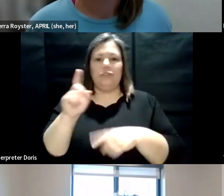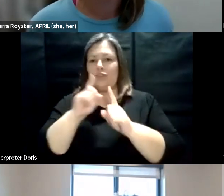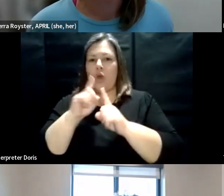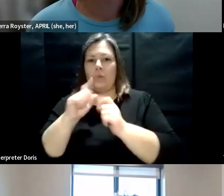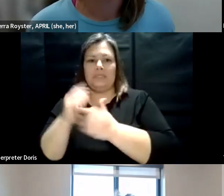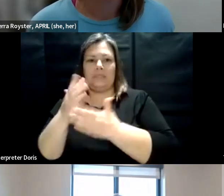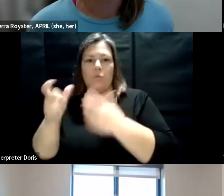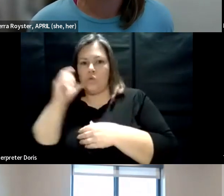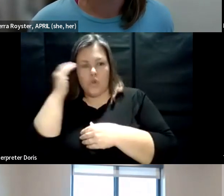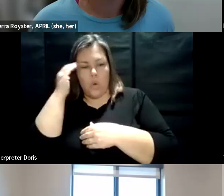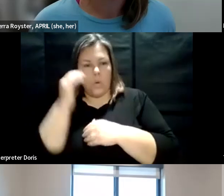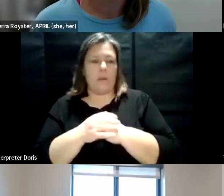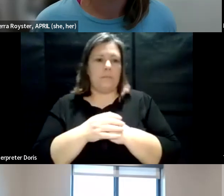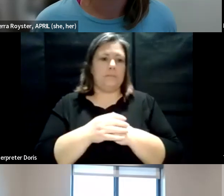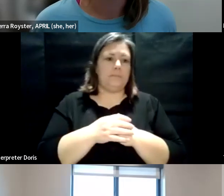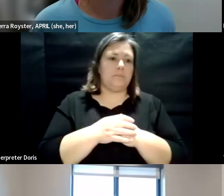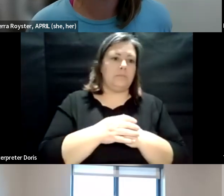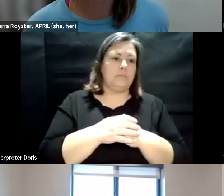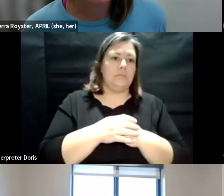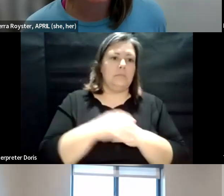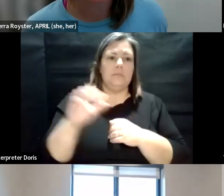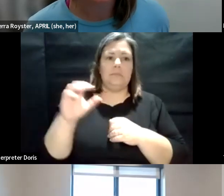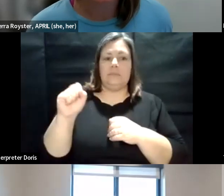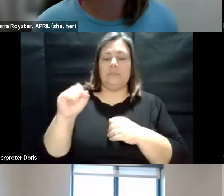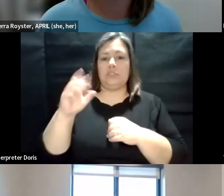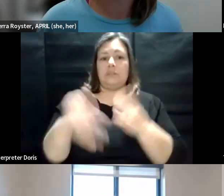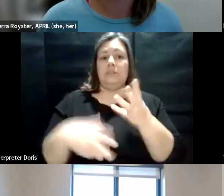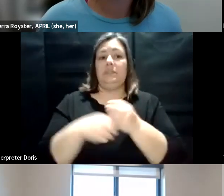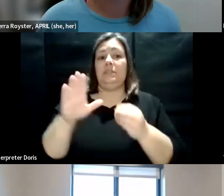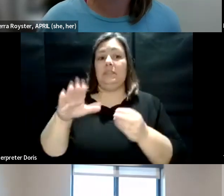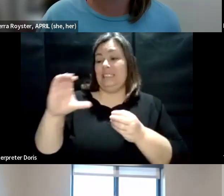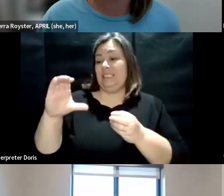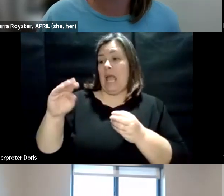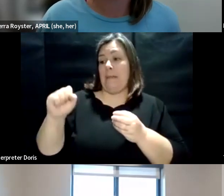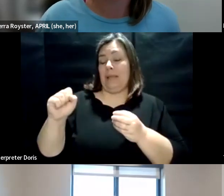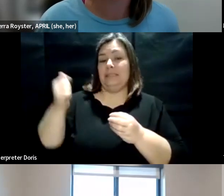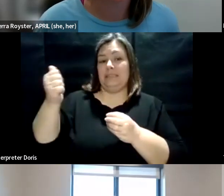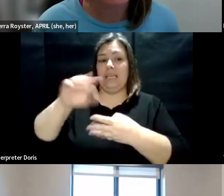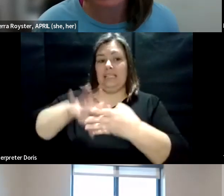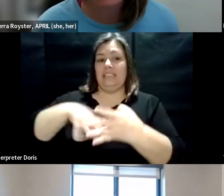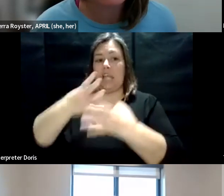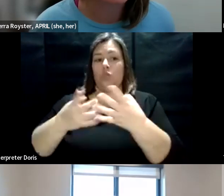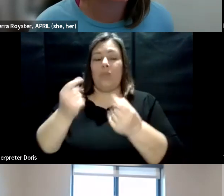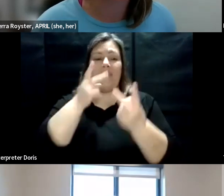If you know who your agency is that works with CMS on the HCBS stuff, that's how you can find out if they are going to come to your state if they have or if your state has turned in transition man, if there were any heightened scrutiny settings on that plan or in that for your state. So that's really a key That's really a key. I just wanted to add real quick.